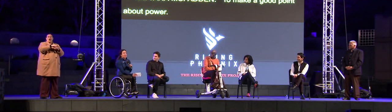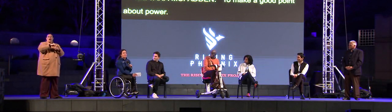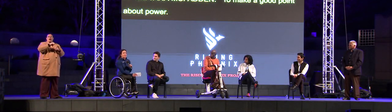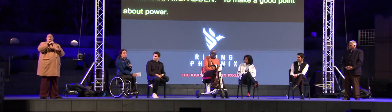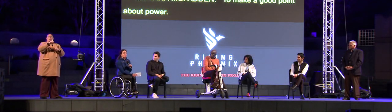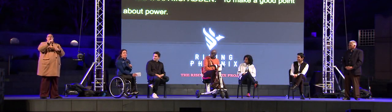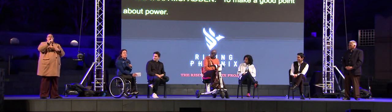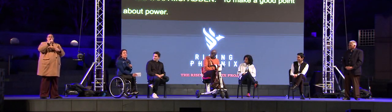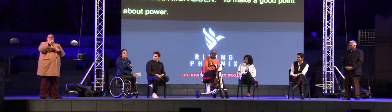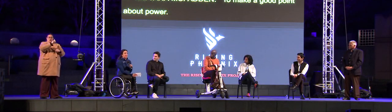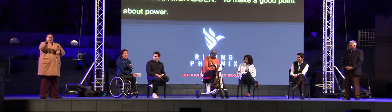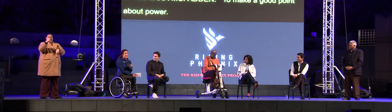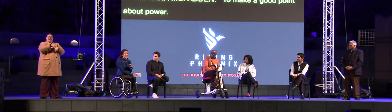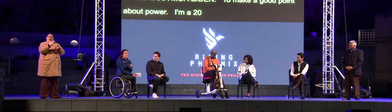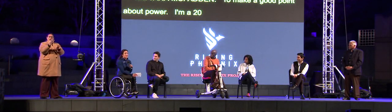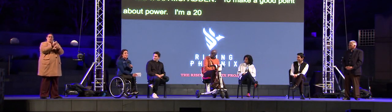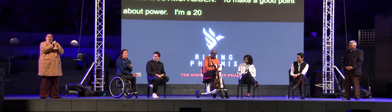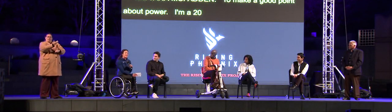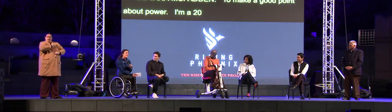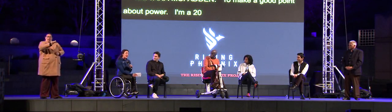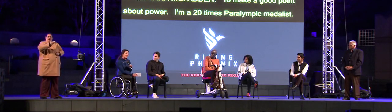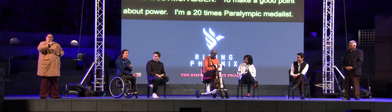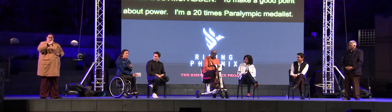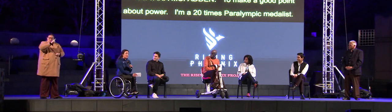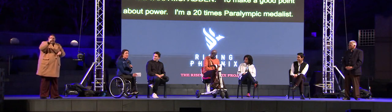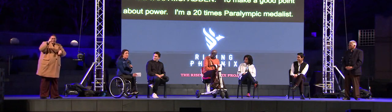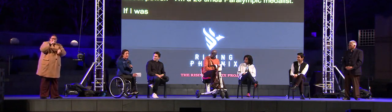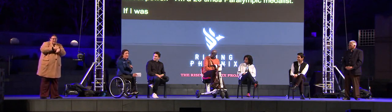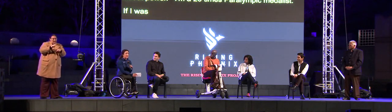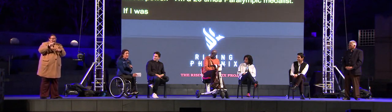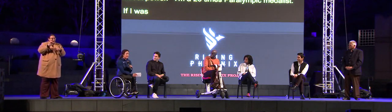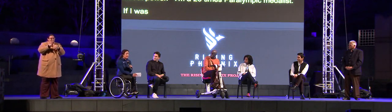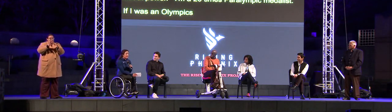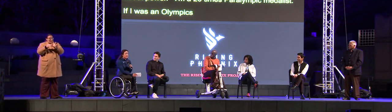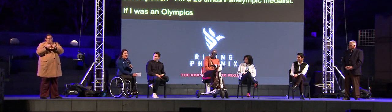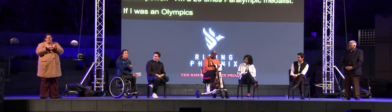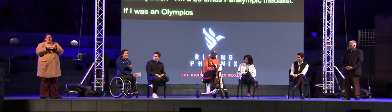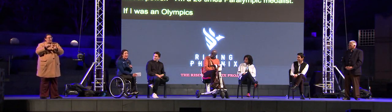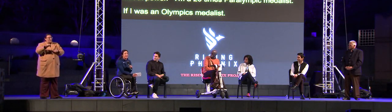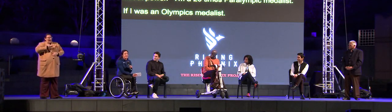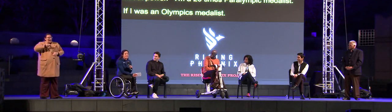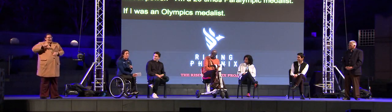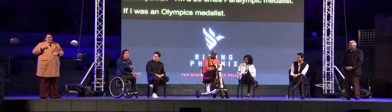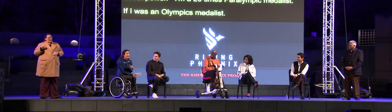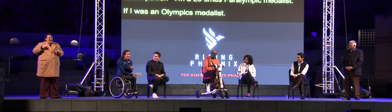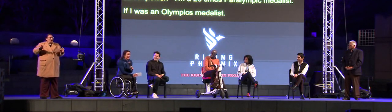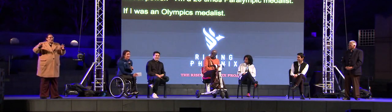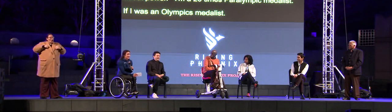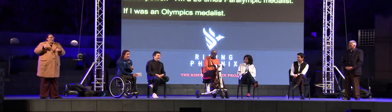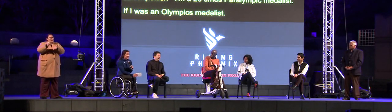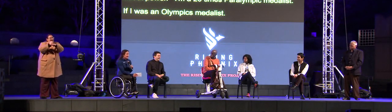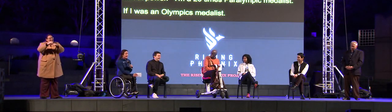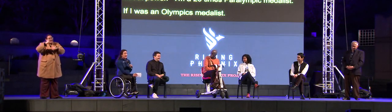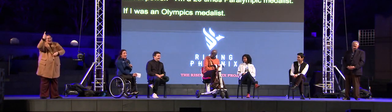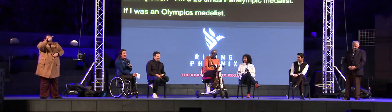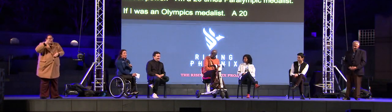And if I was an Olympic medalist, a 20-time Olympic medalist, I could own an island in Hawaii.